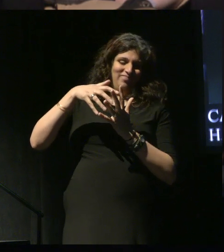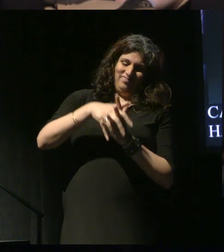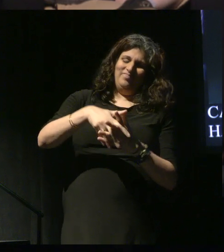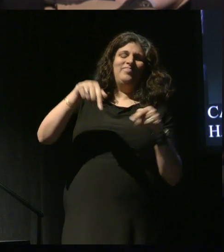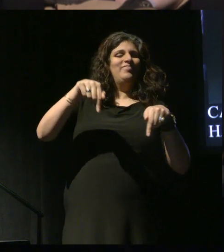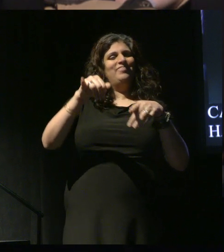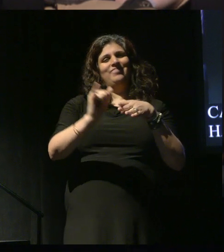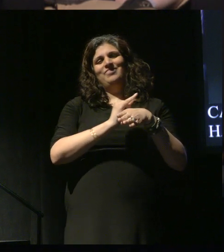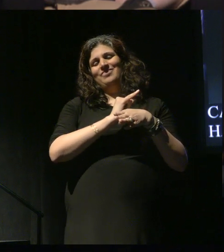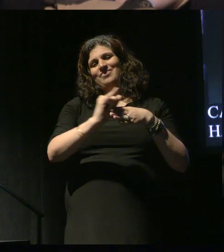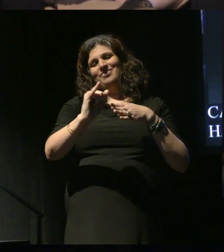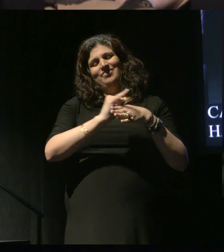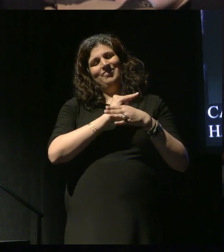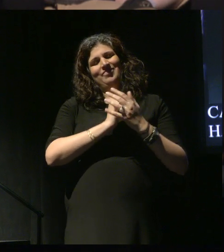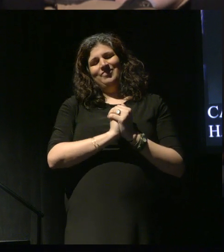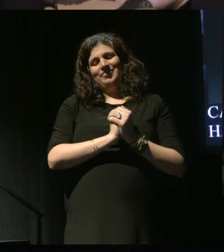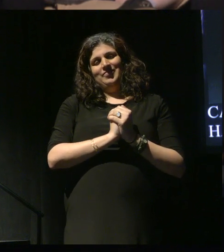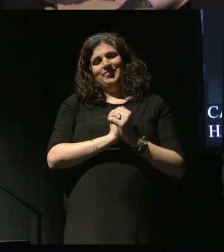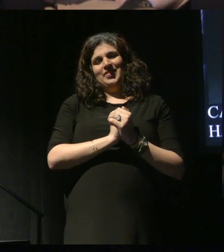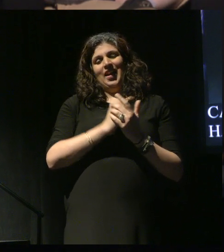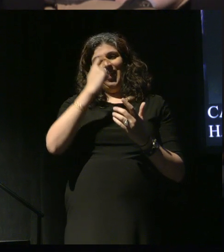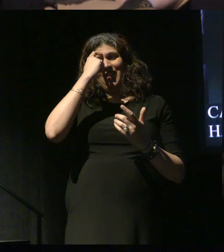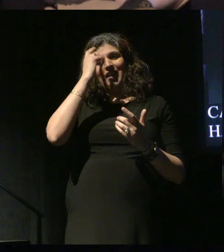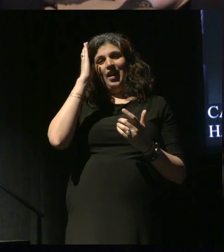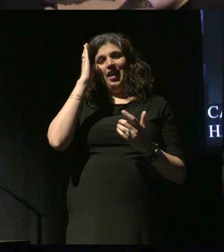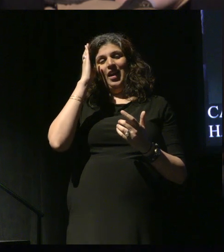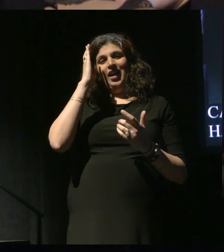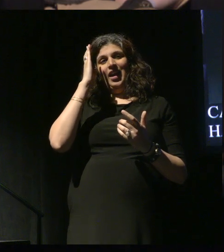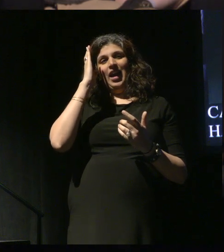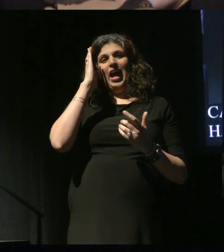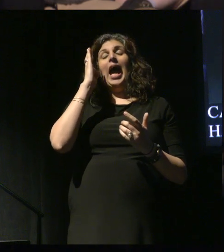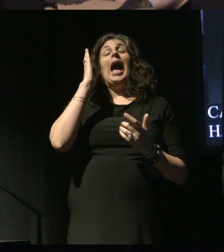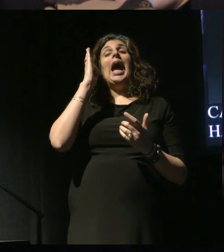and I thought I was going to bet money. Mm-mm.